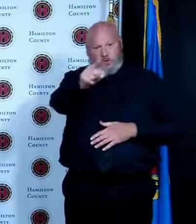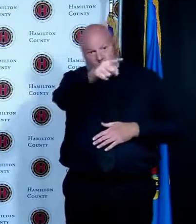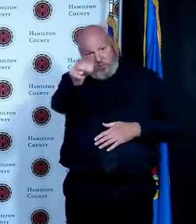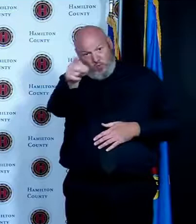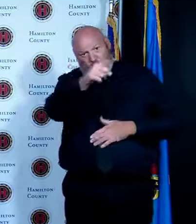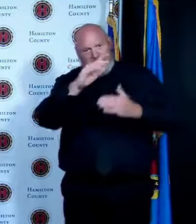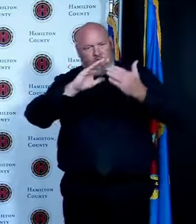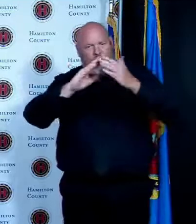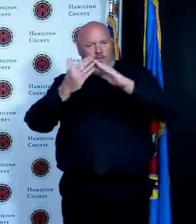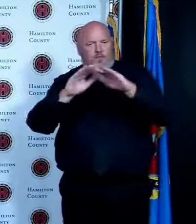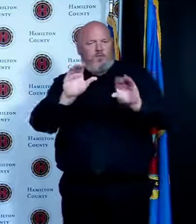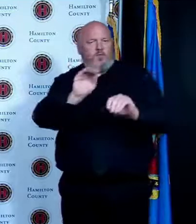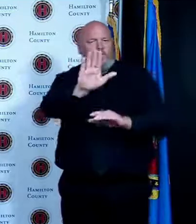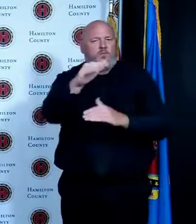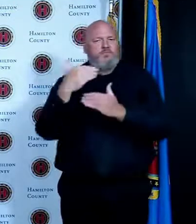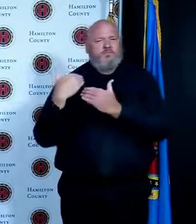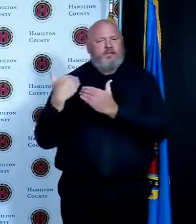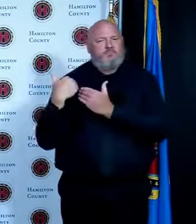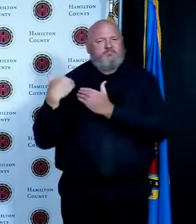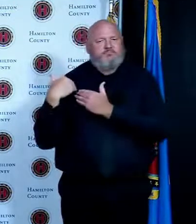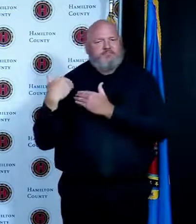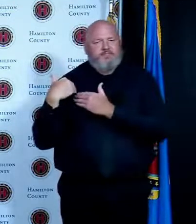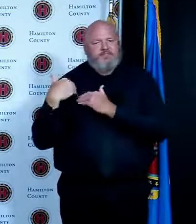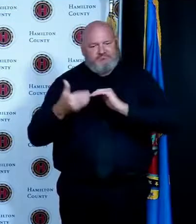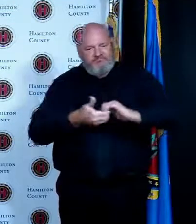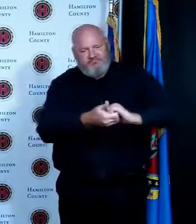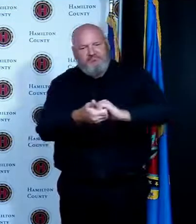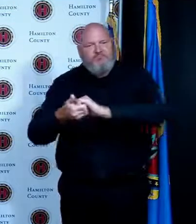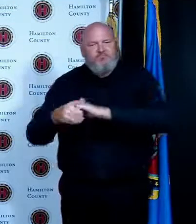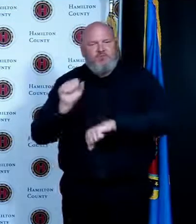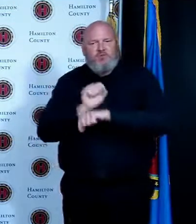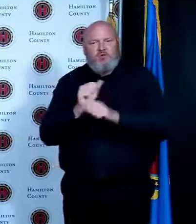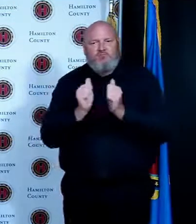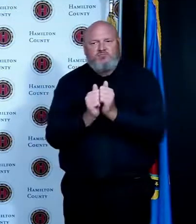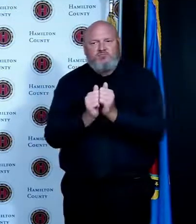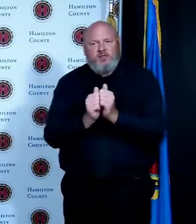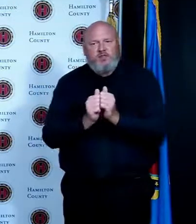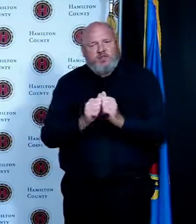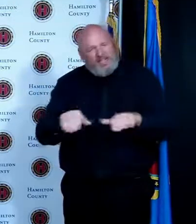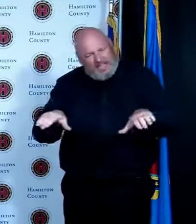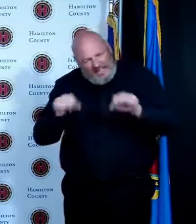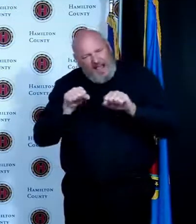who are still taking this seriously as they are out and about yes sometimes